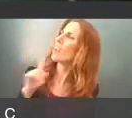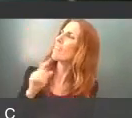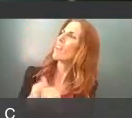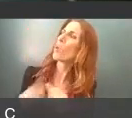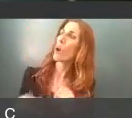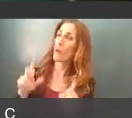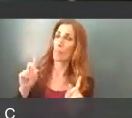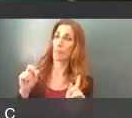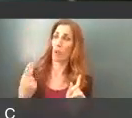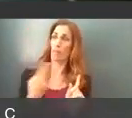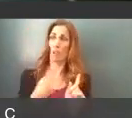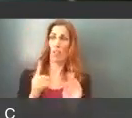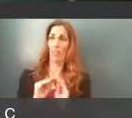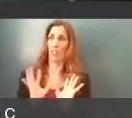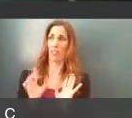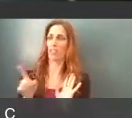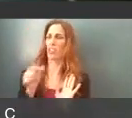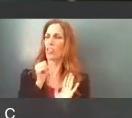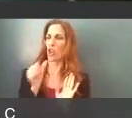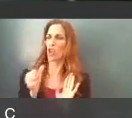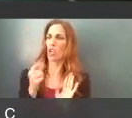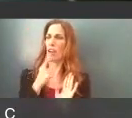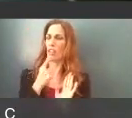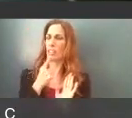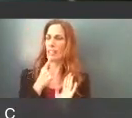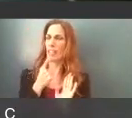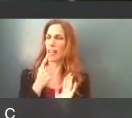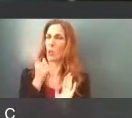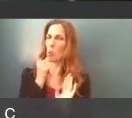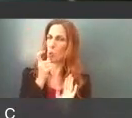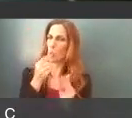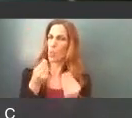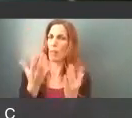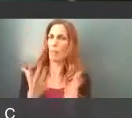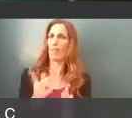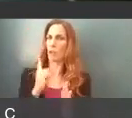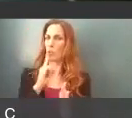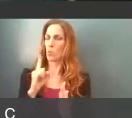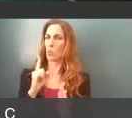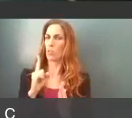very clear that they're not going to say who the providers were that provided the second dose.